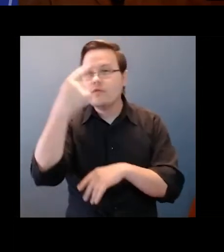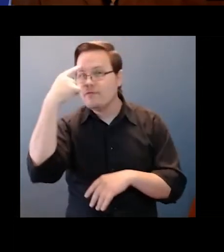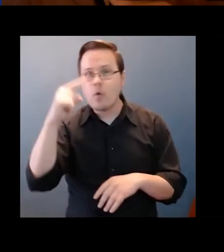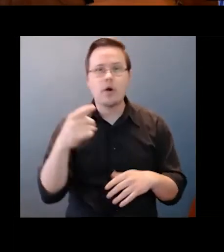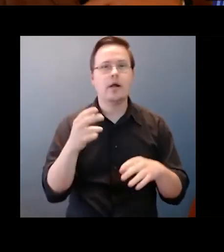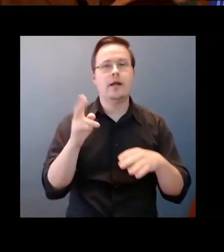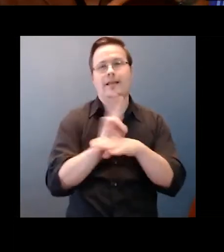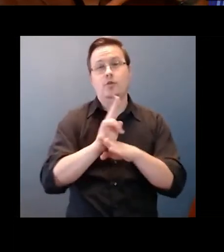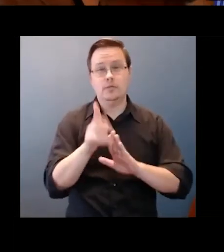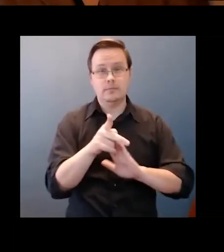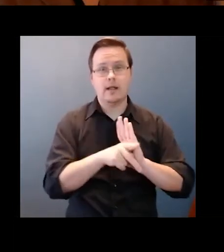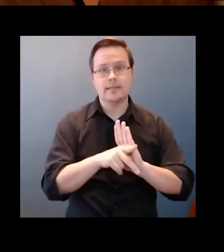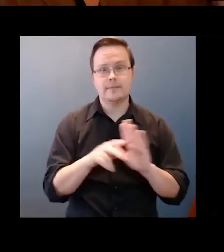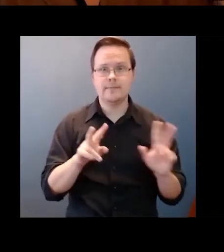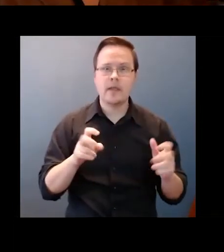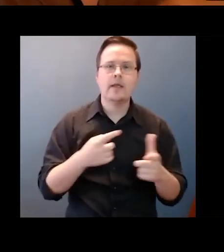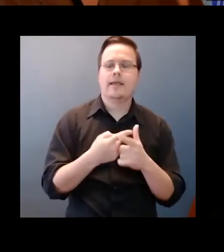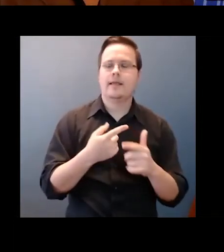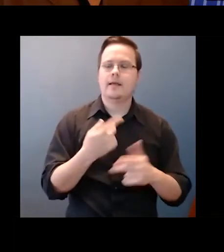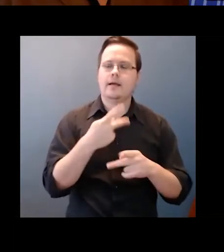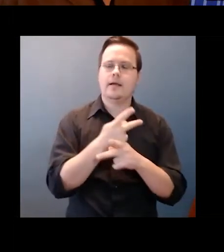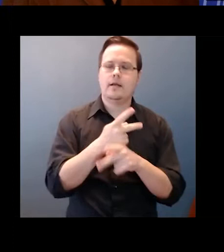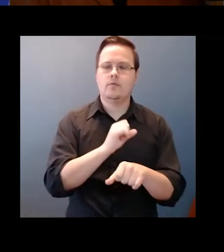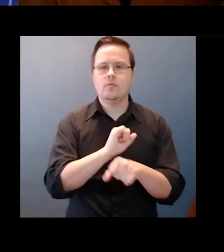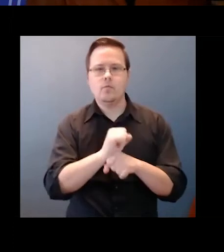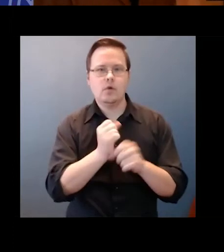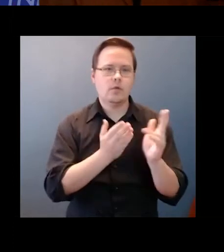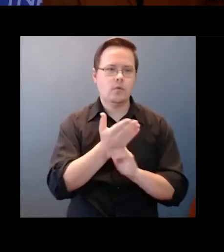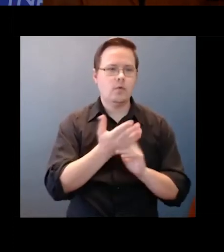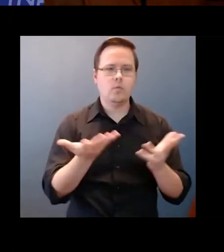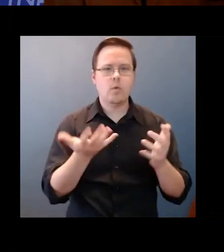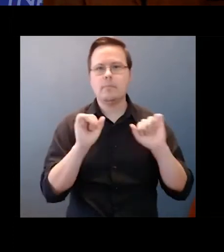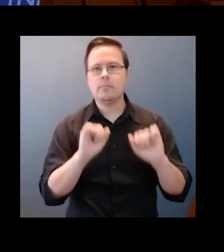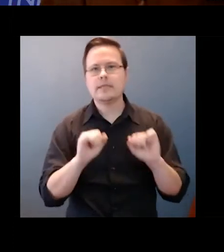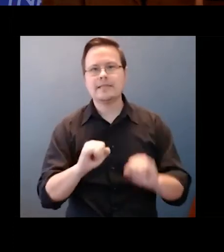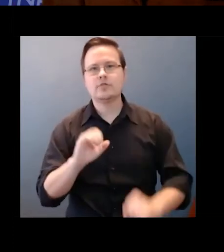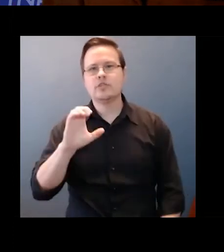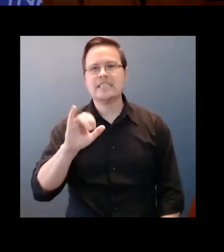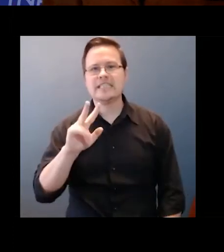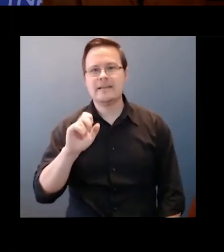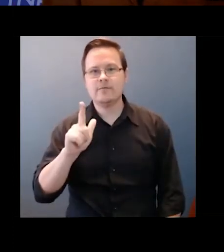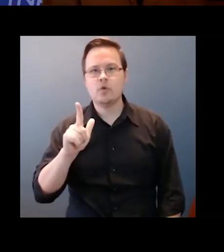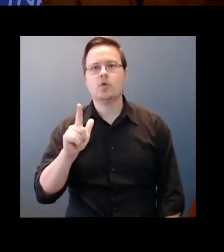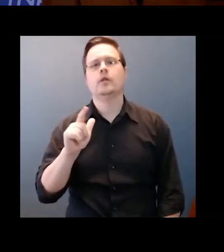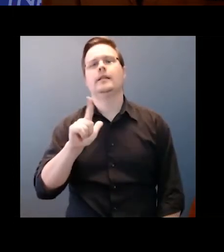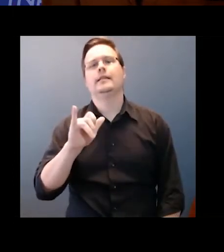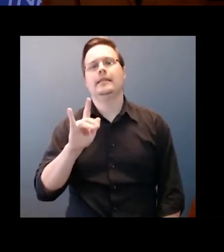And kind of working through what the potential civil liberties and equity impacts of that technology you're going to be